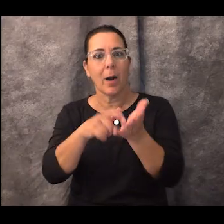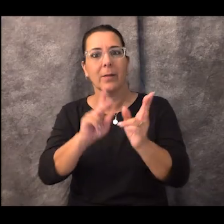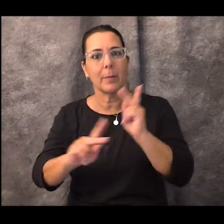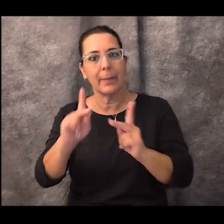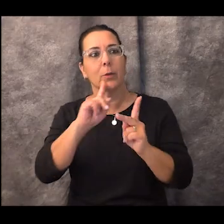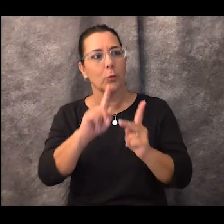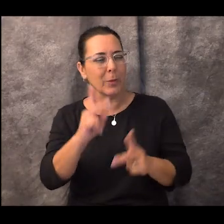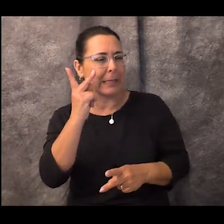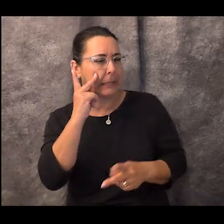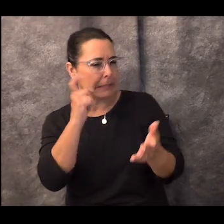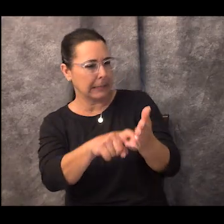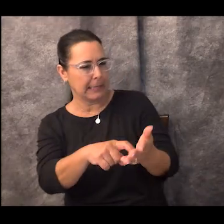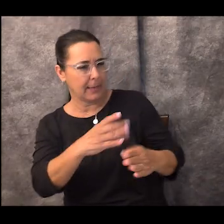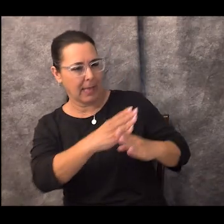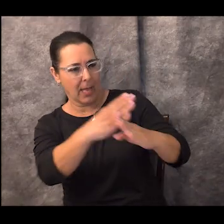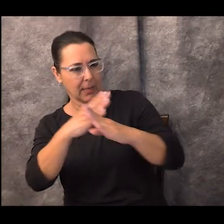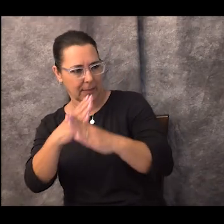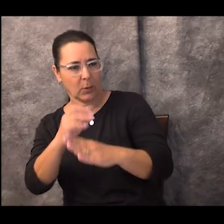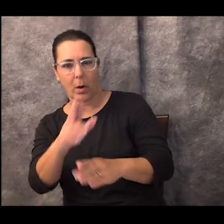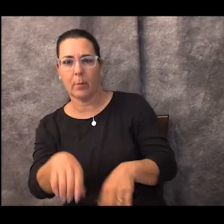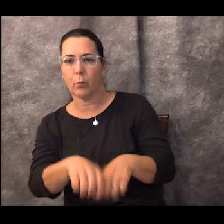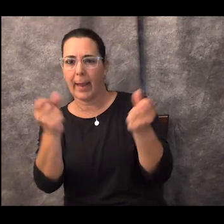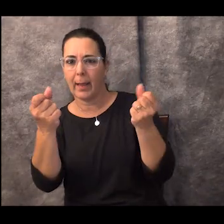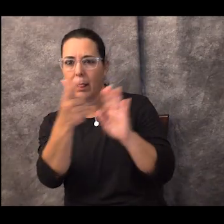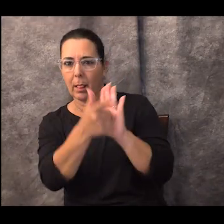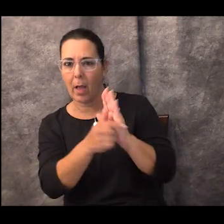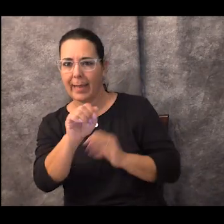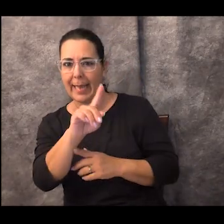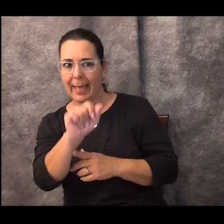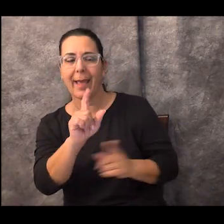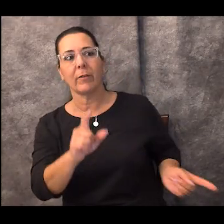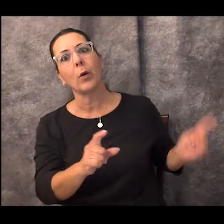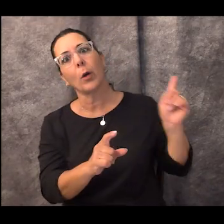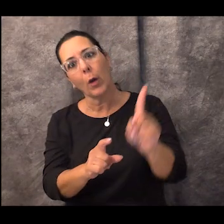every time they see a thing that's a violation, which is really difficult for the average person to do